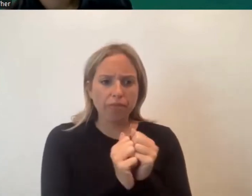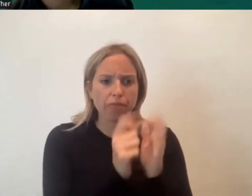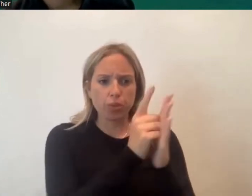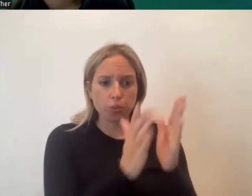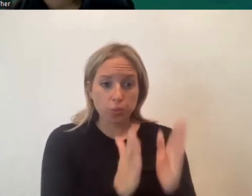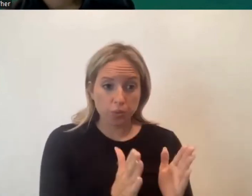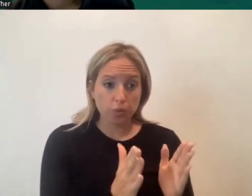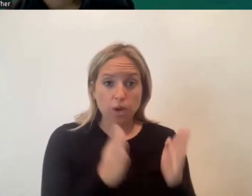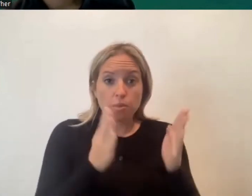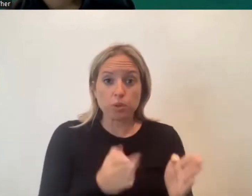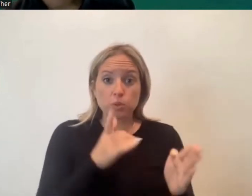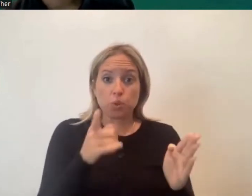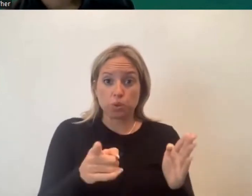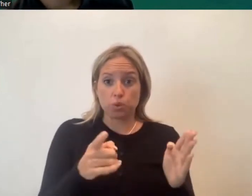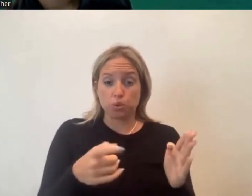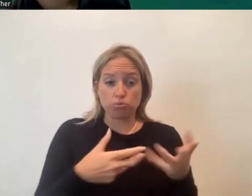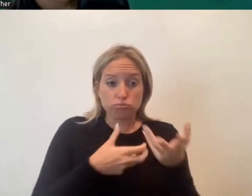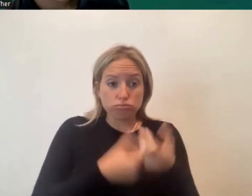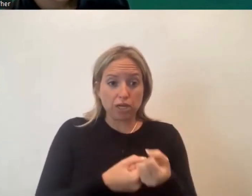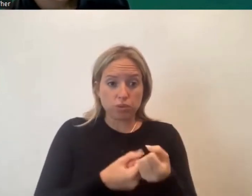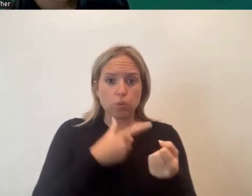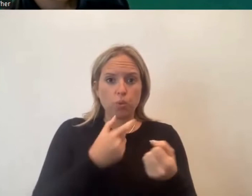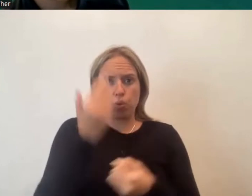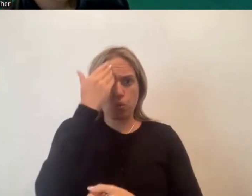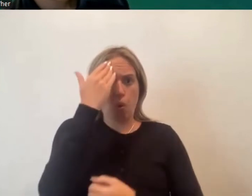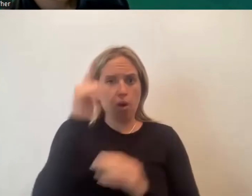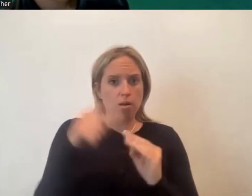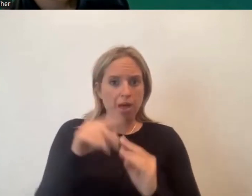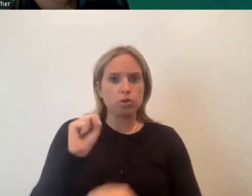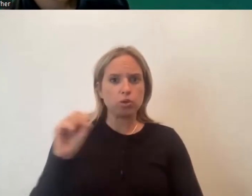you trust who has knowledge on social security to help you understand it.